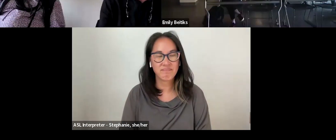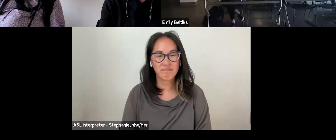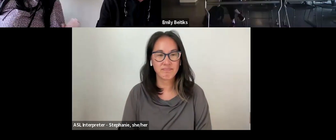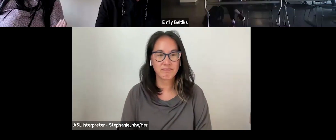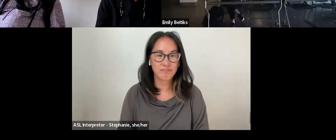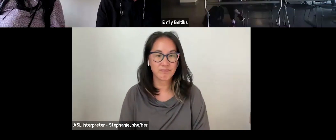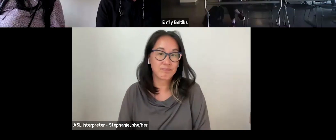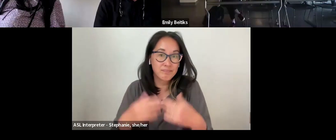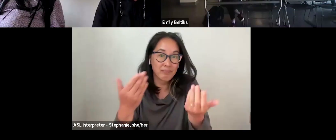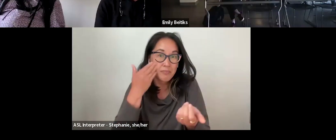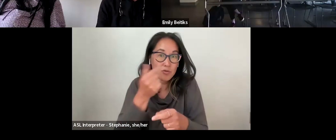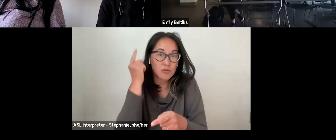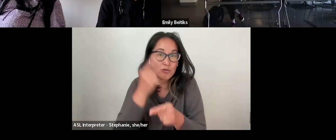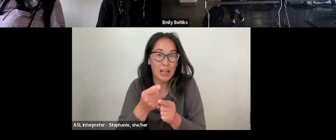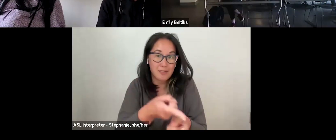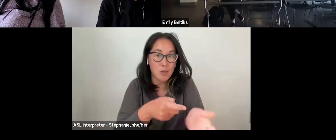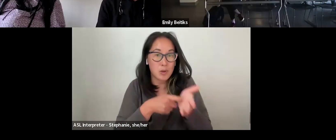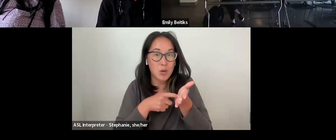Because, you're right, it does require lowering themselves.